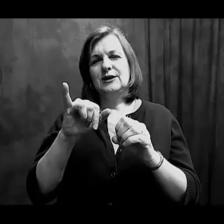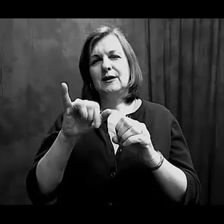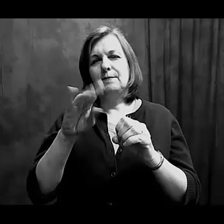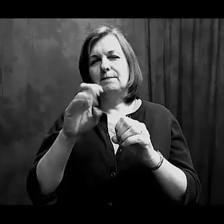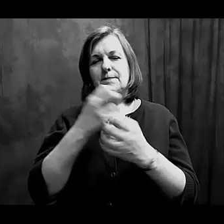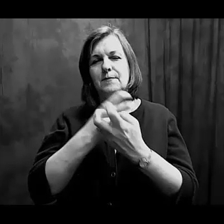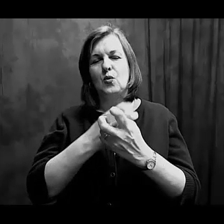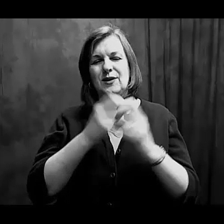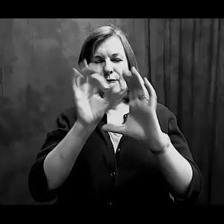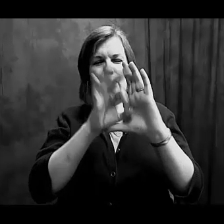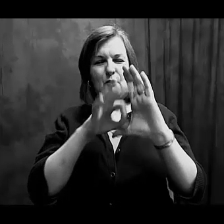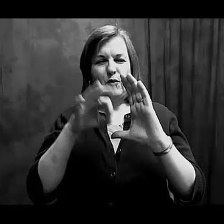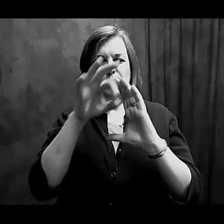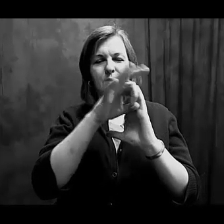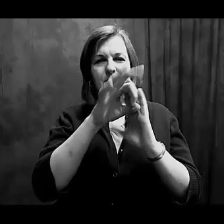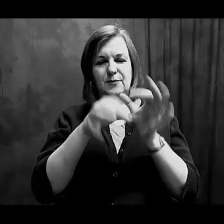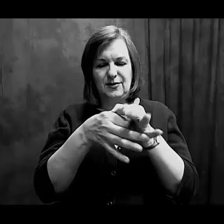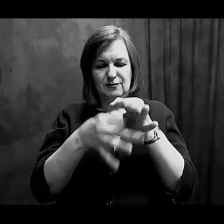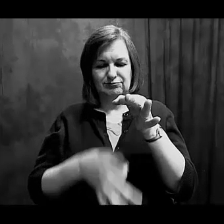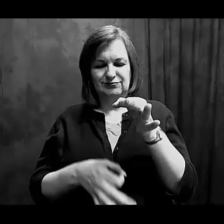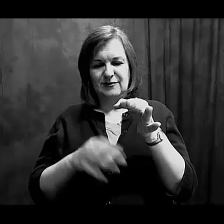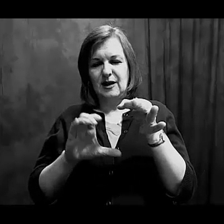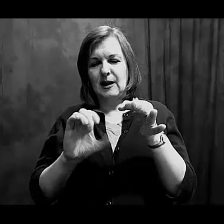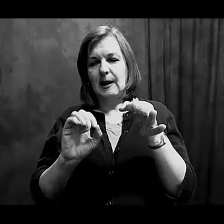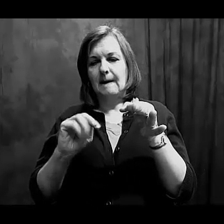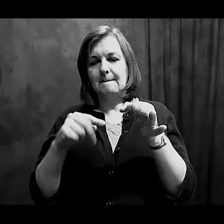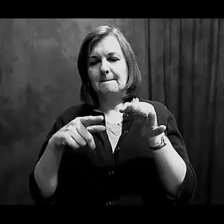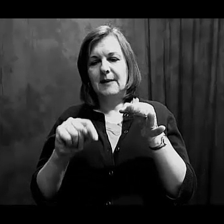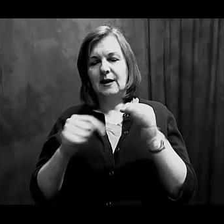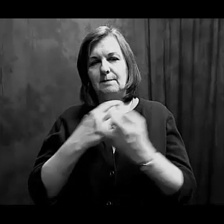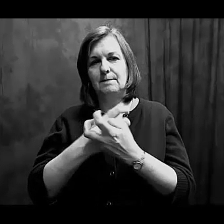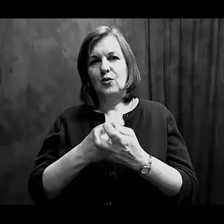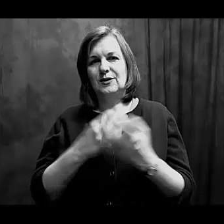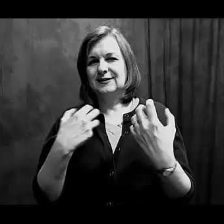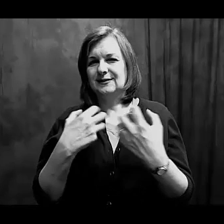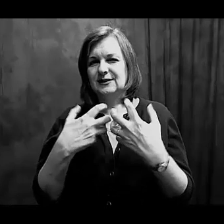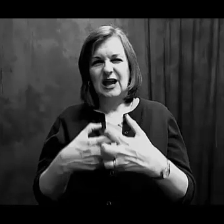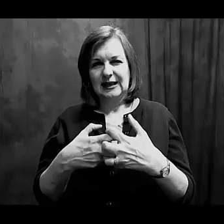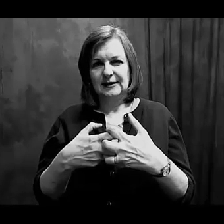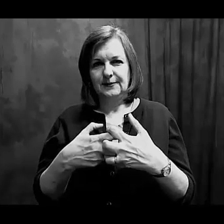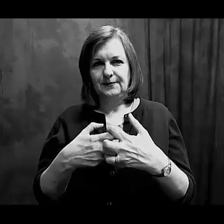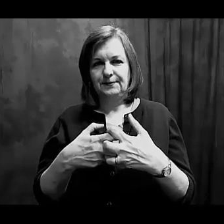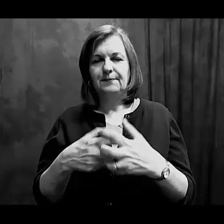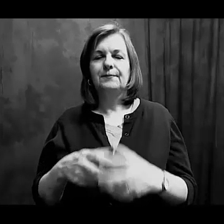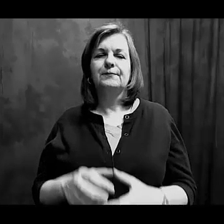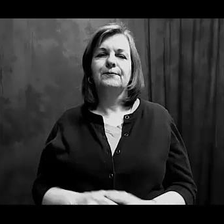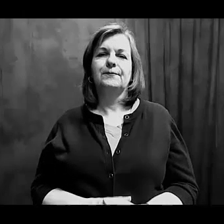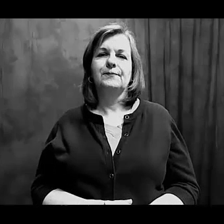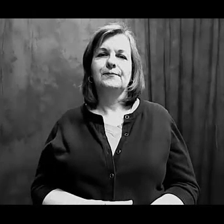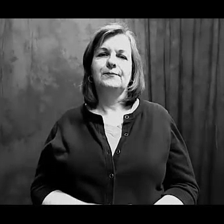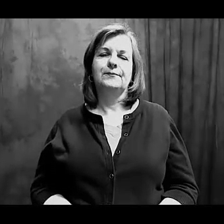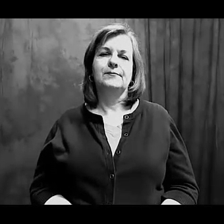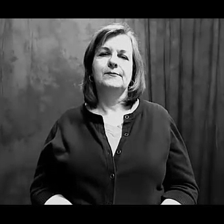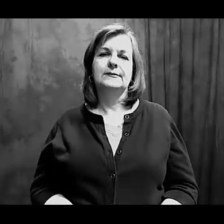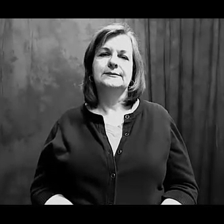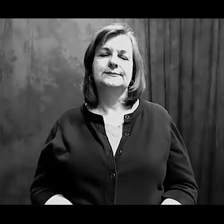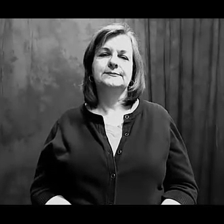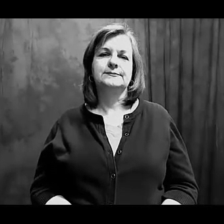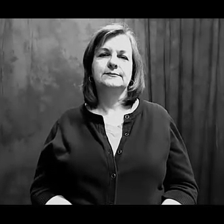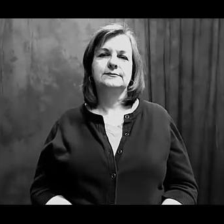and open compare to the compact bone which has very close tight cell structures associated with that